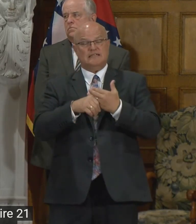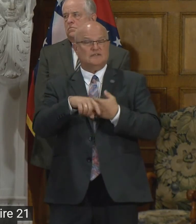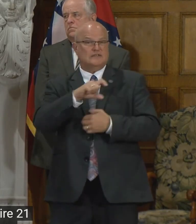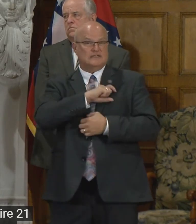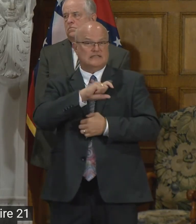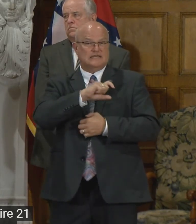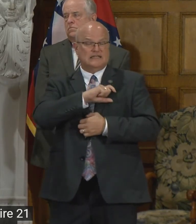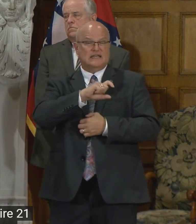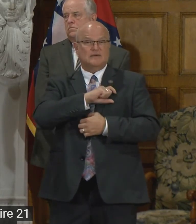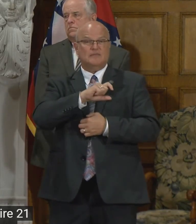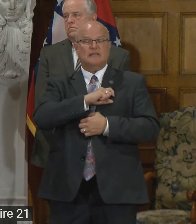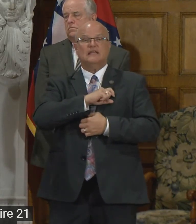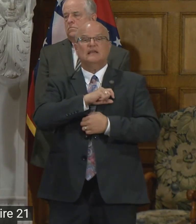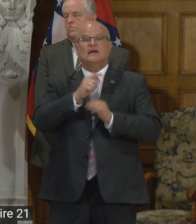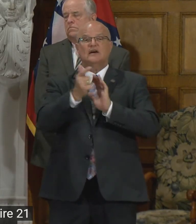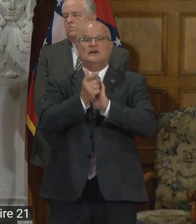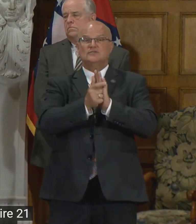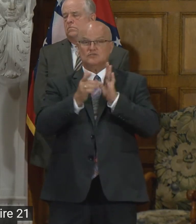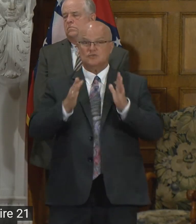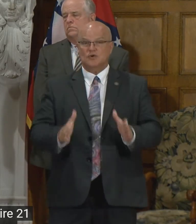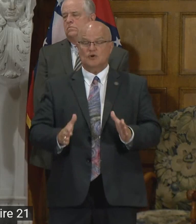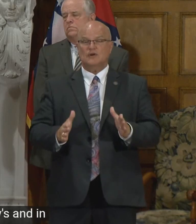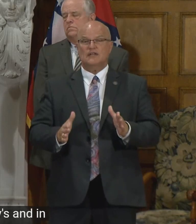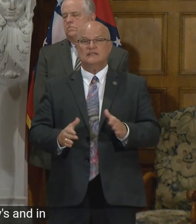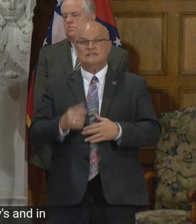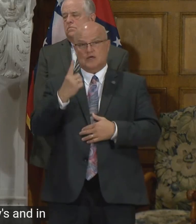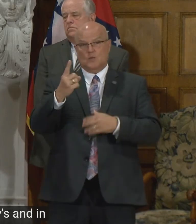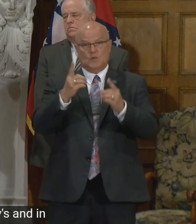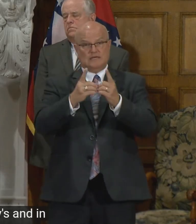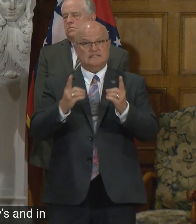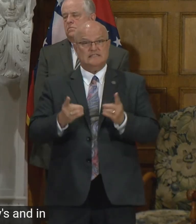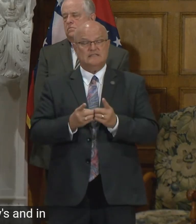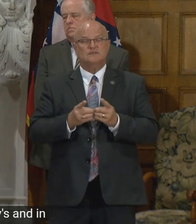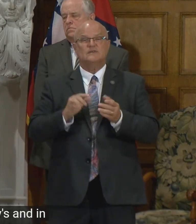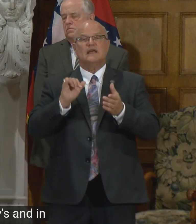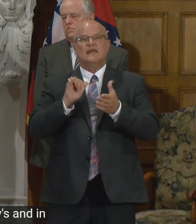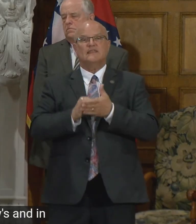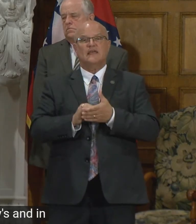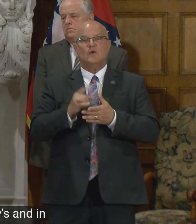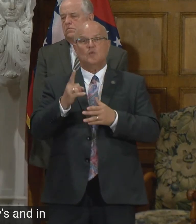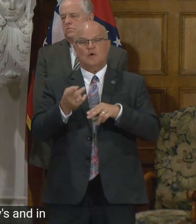prosecuting attorneys and in one district they were one extra deputy